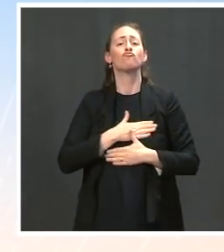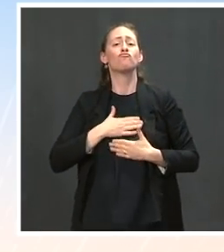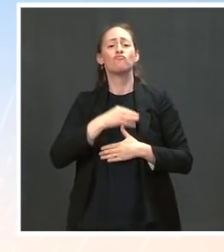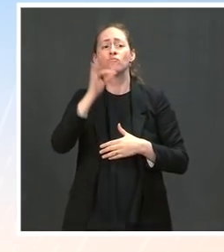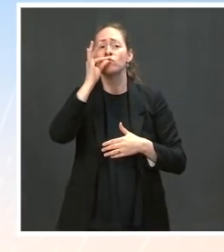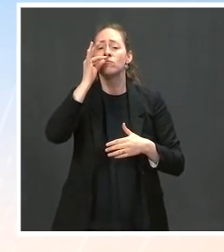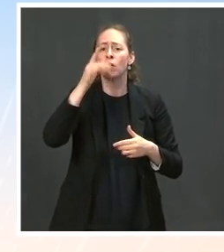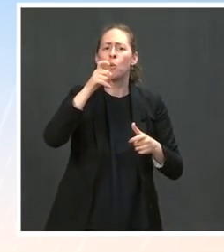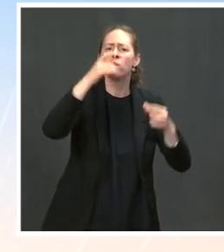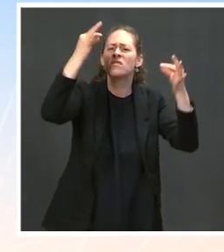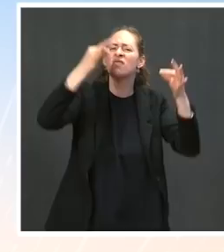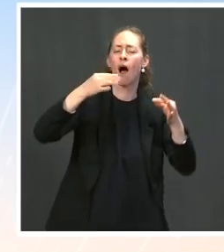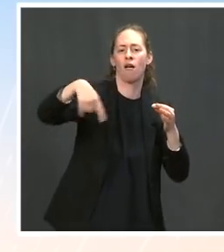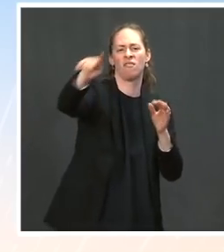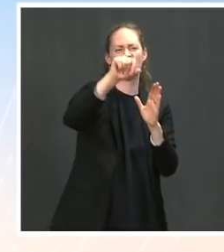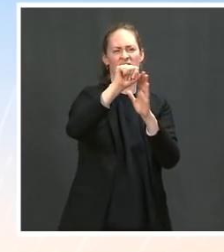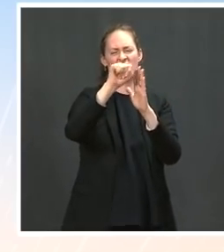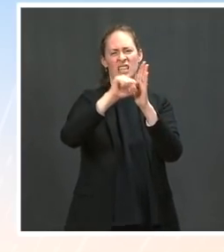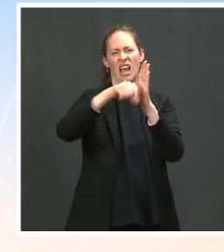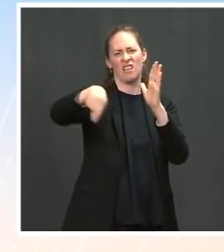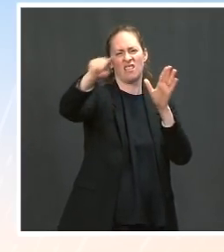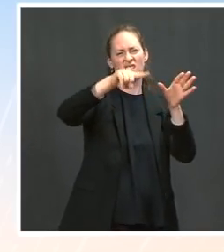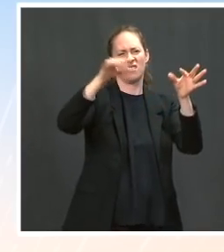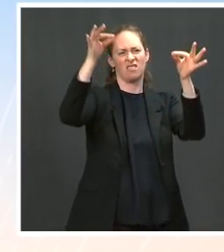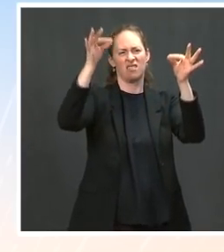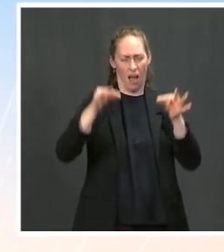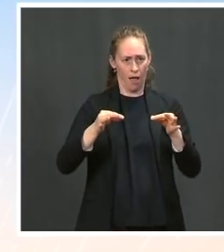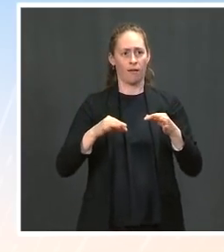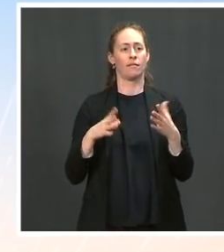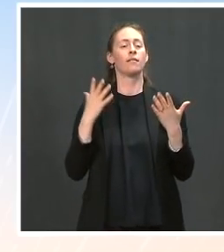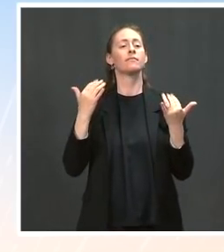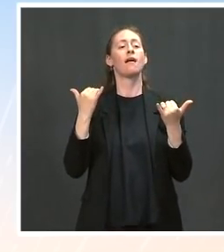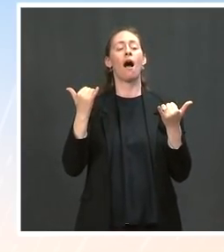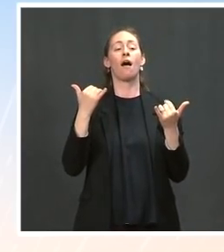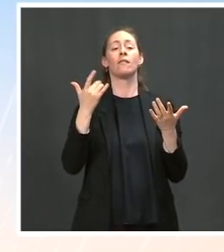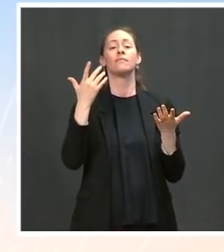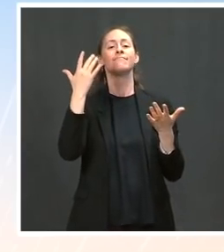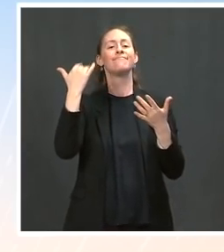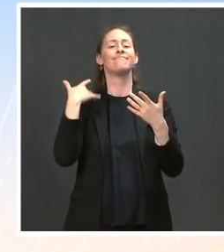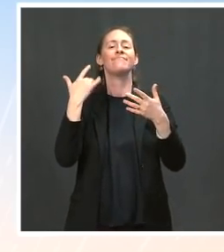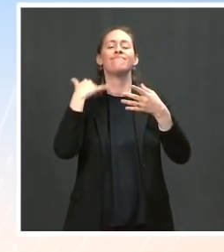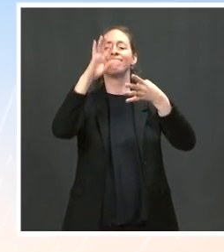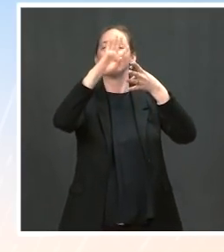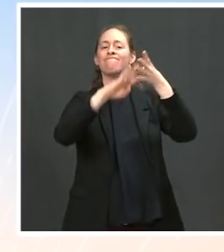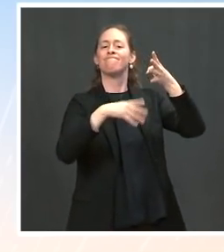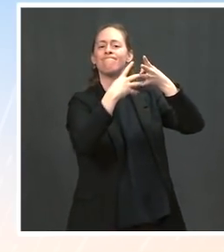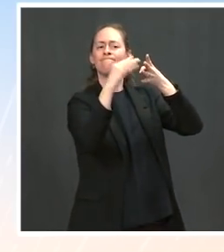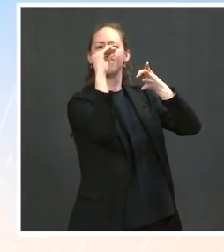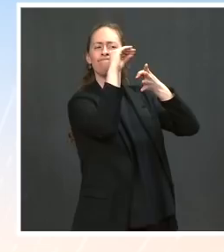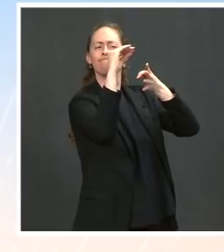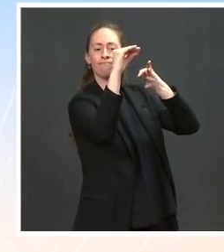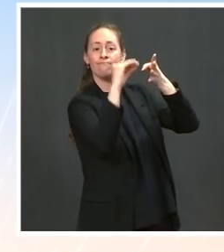rescheduling cannabis as a Schedule II drug so researchers can study its positive and negative impacts; and, at the federal level,